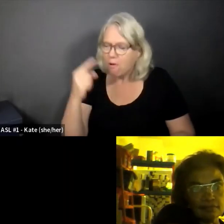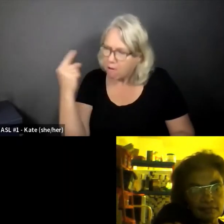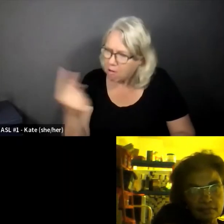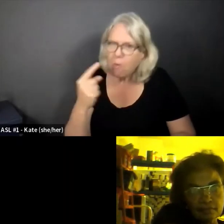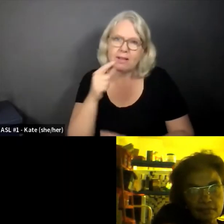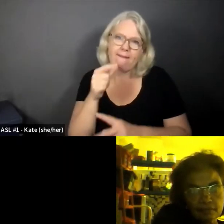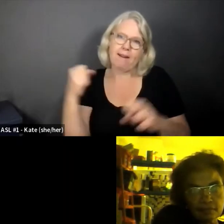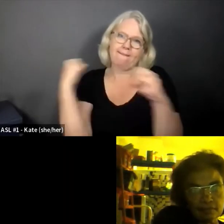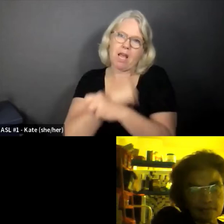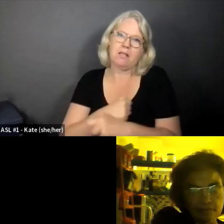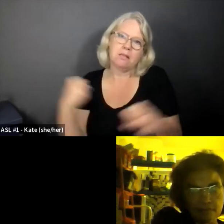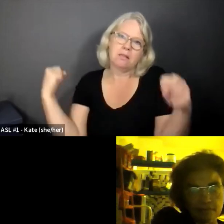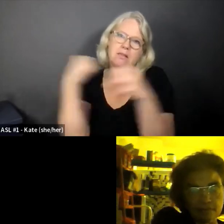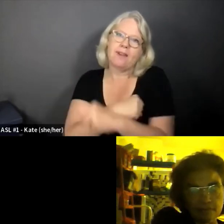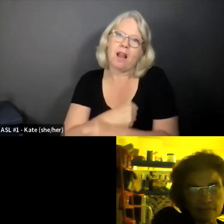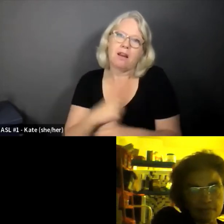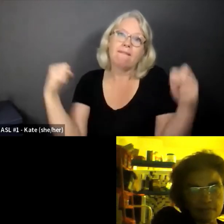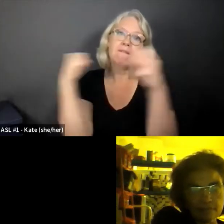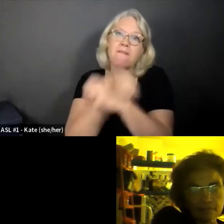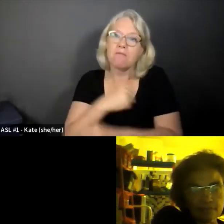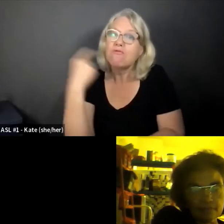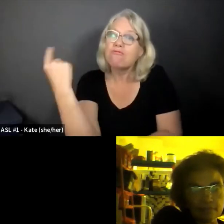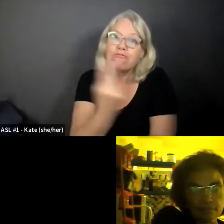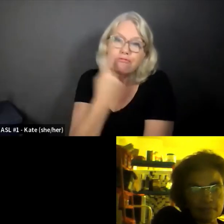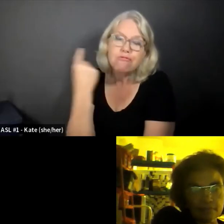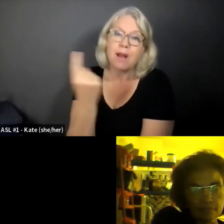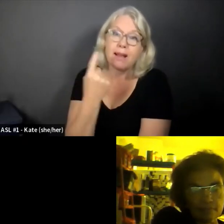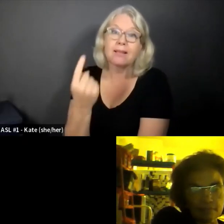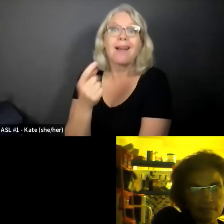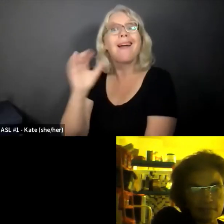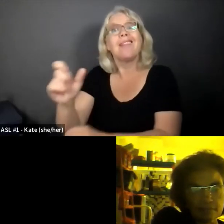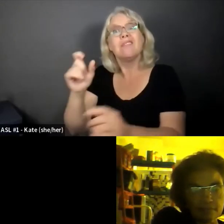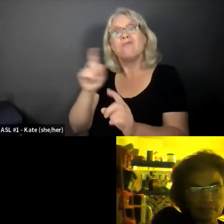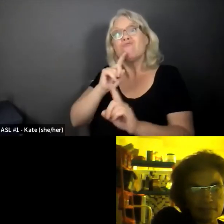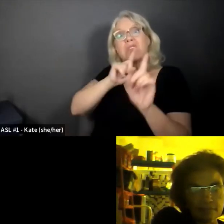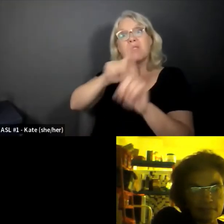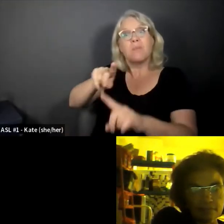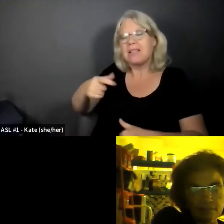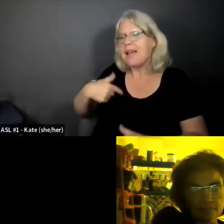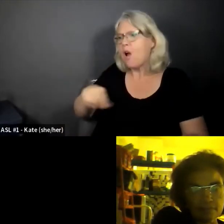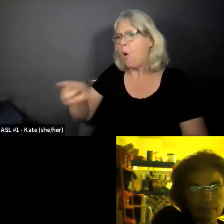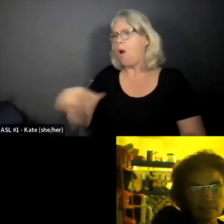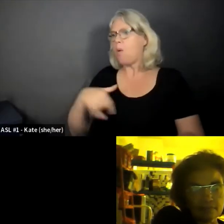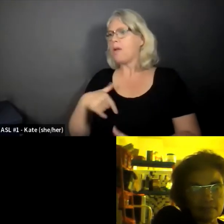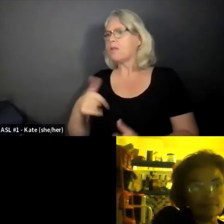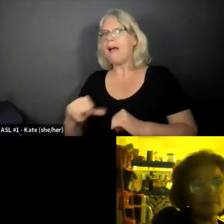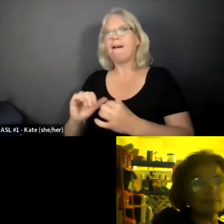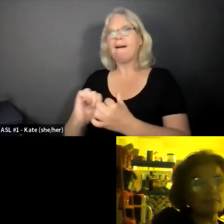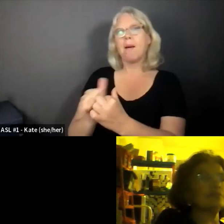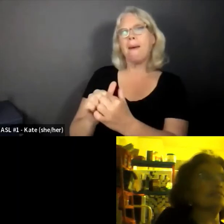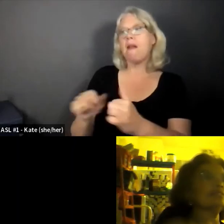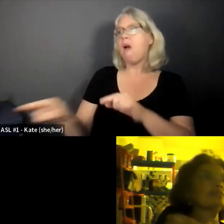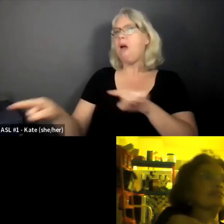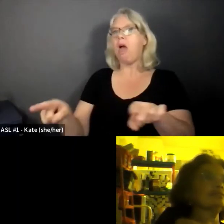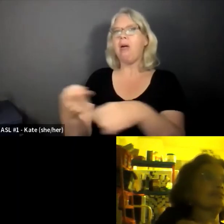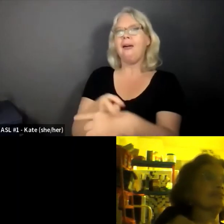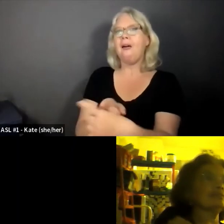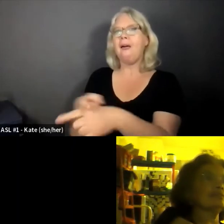DESPITE WHAT OUR CODE AND CONSTITUTION SAY ABOUT EQUALITY AND INHERENT RIGHTS, HUMAN